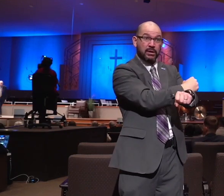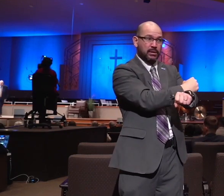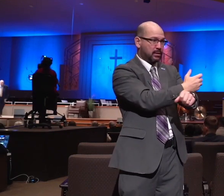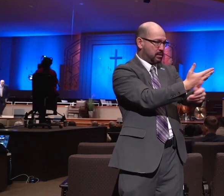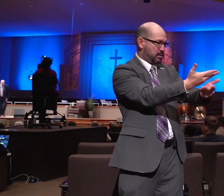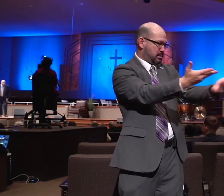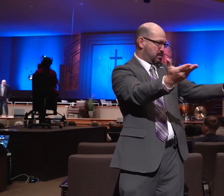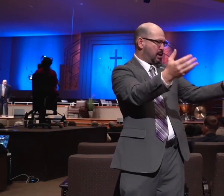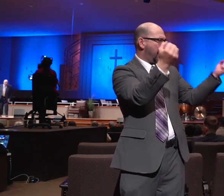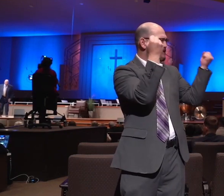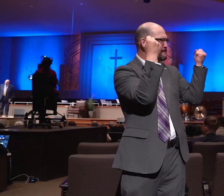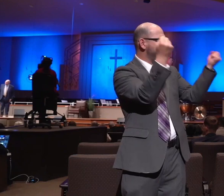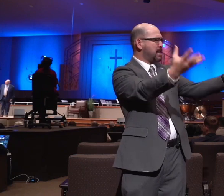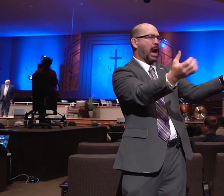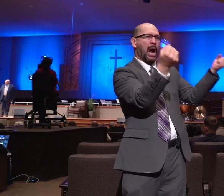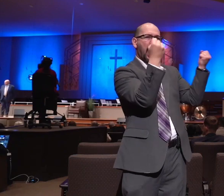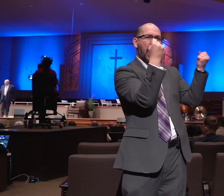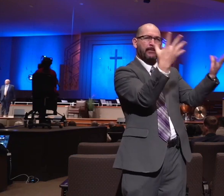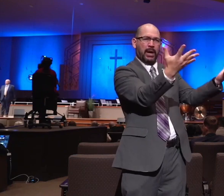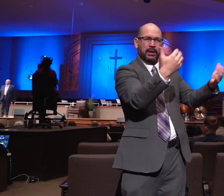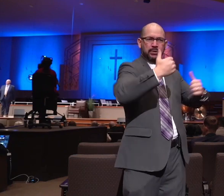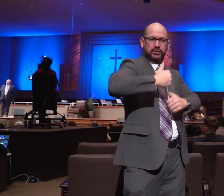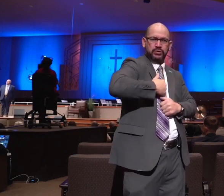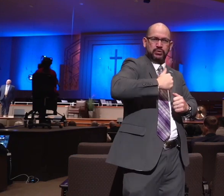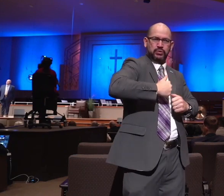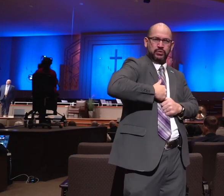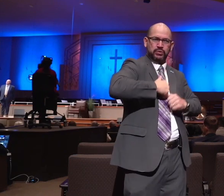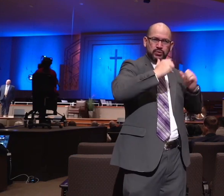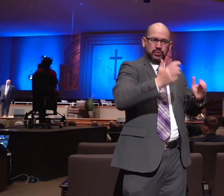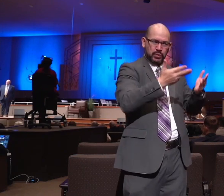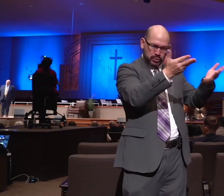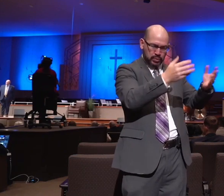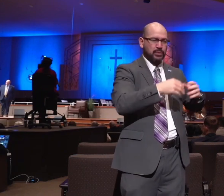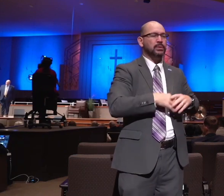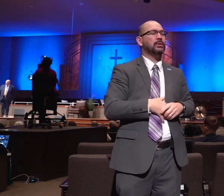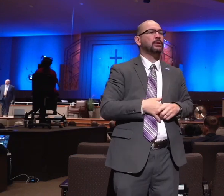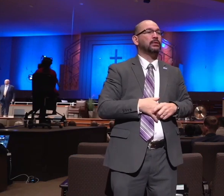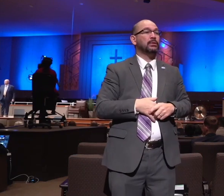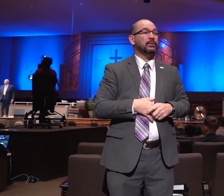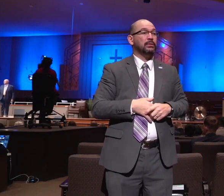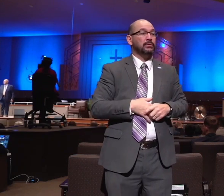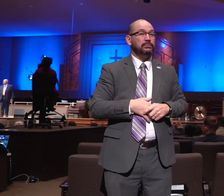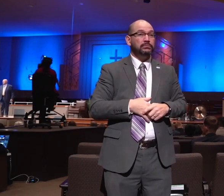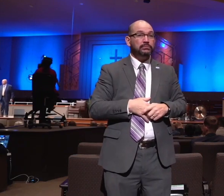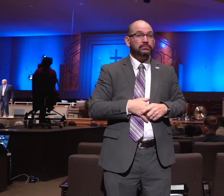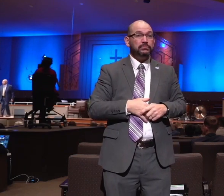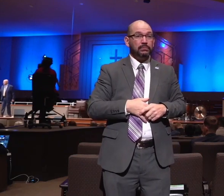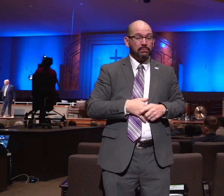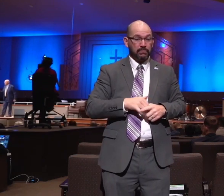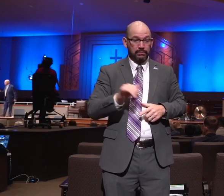they were not only that